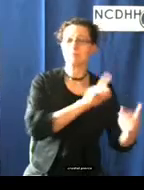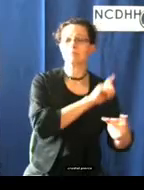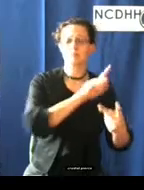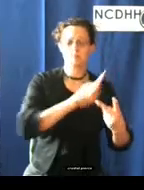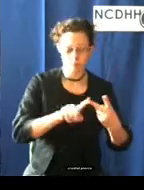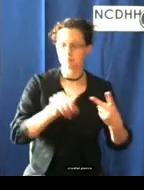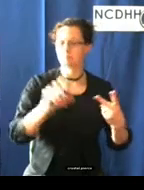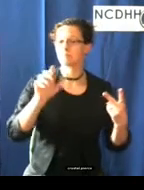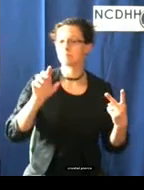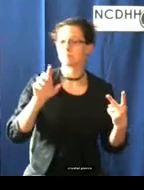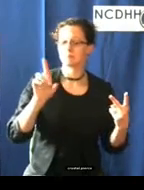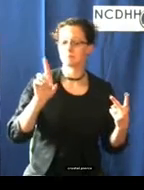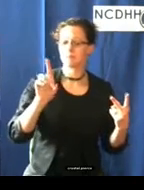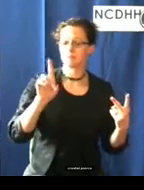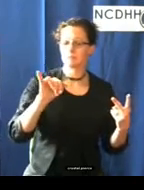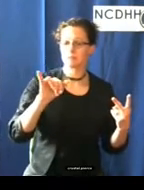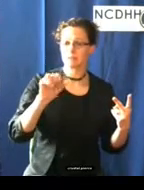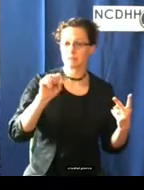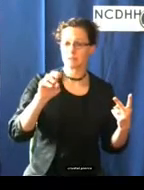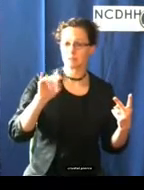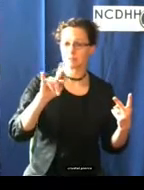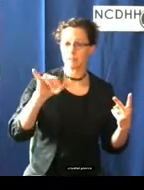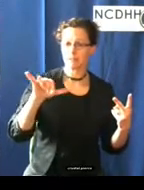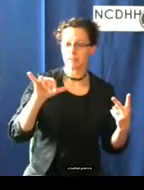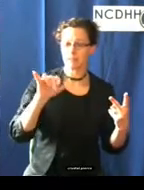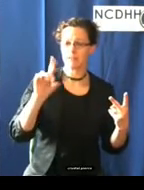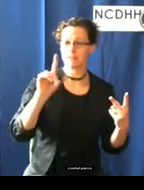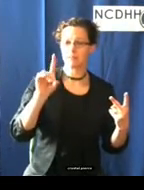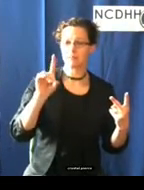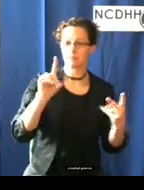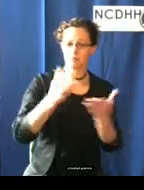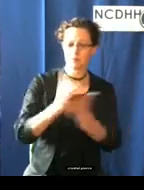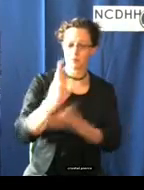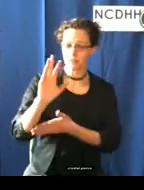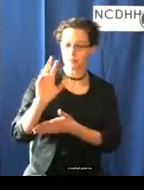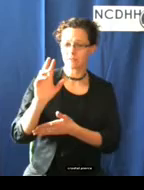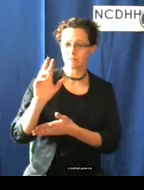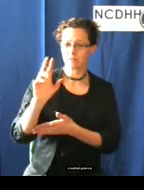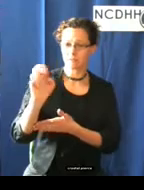TO REPRESENT YOU IN COURT OR IN OTHER PROCEEDINGS TO MAKE SURE